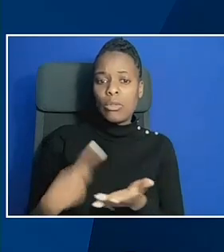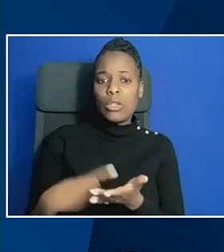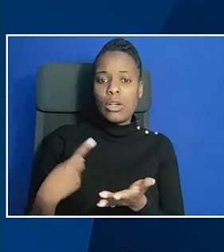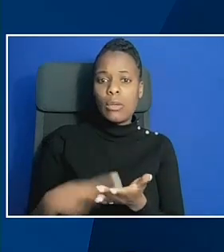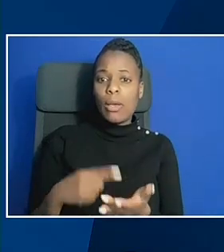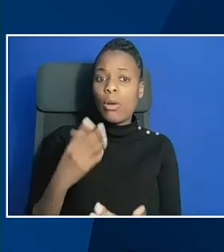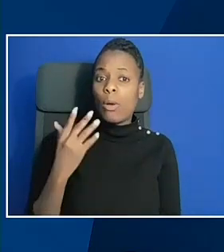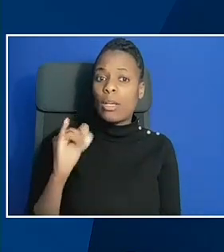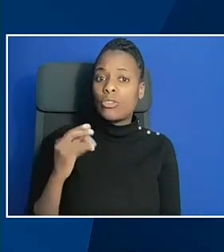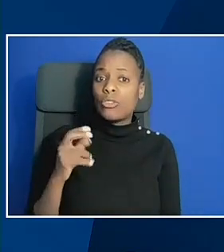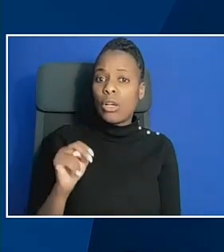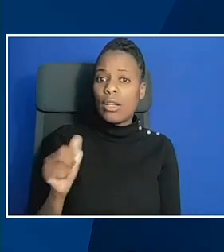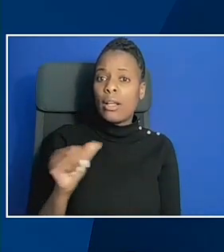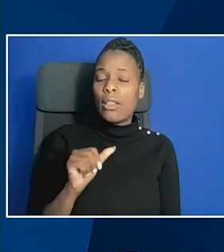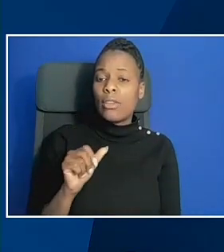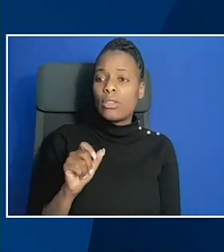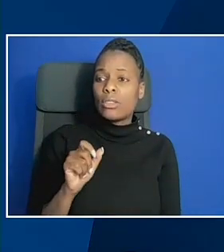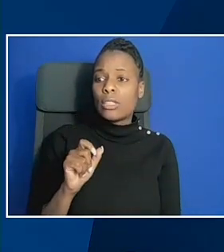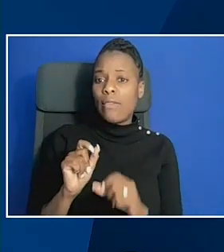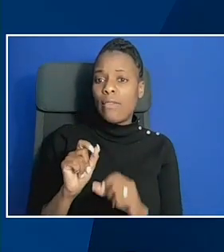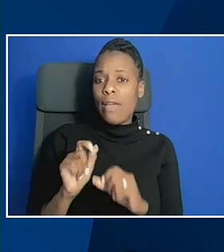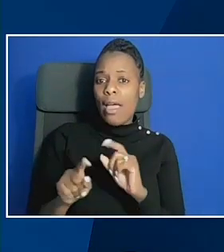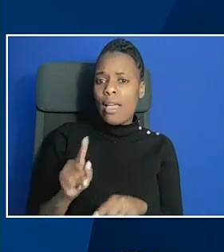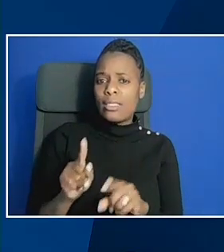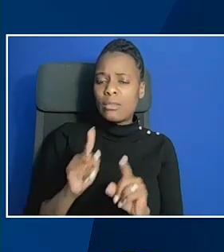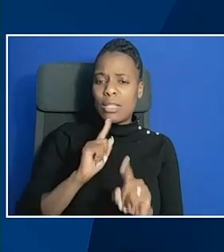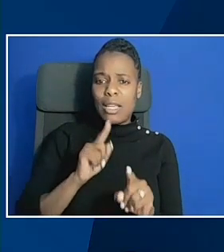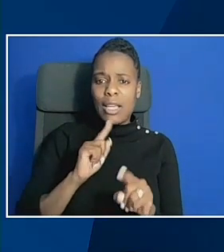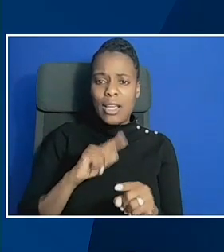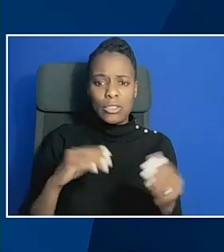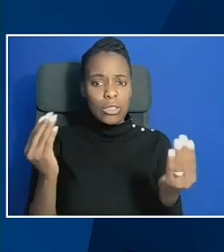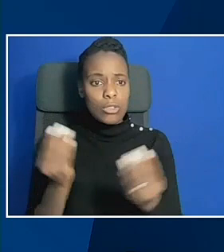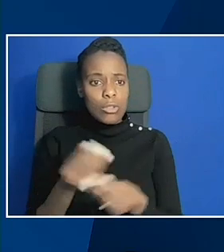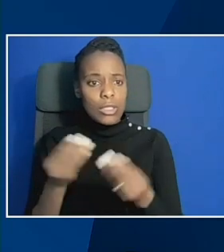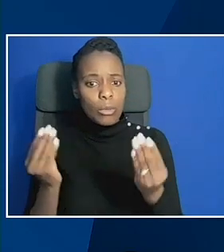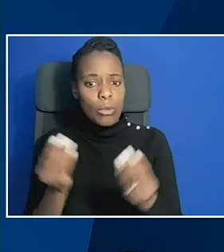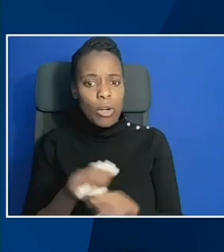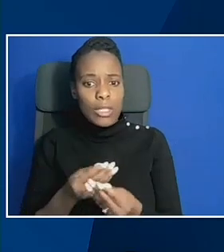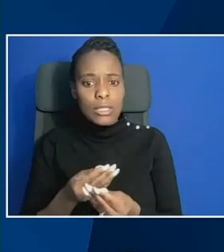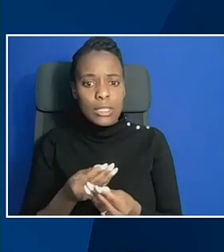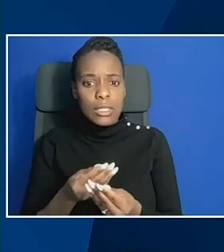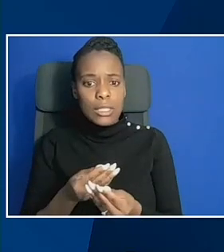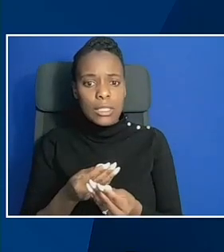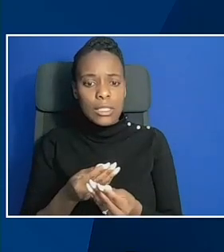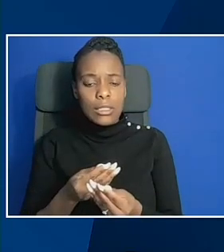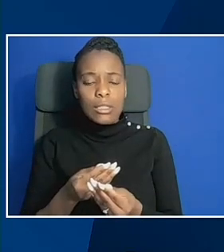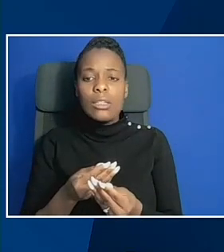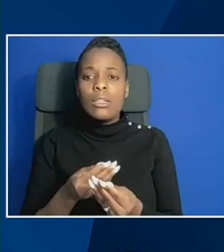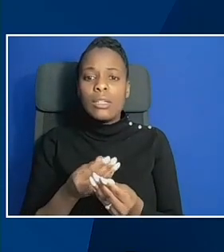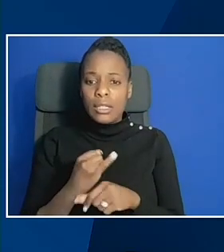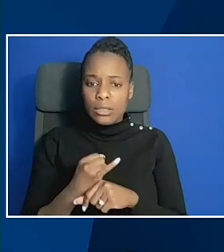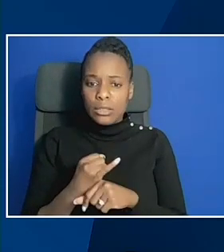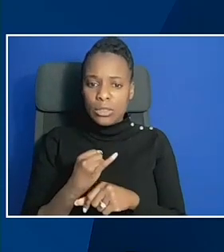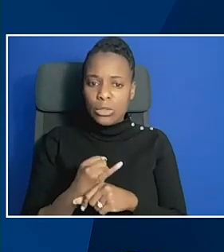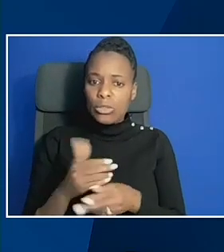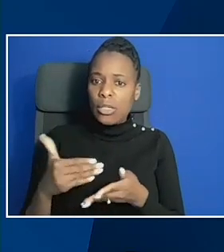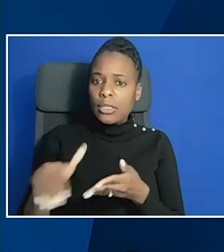question and been given an answer that reciprocity- institutions under reciprocity agreements would be exempted from these laws. And that is not the way